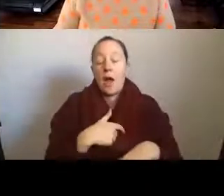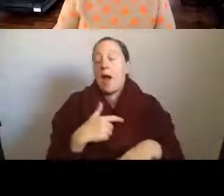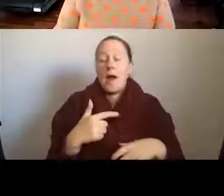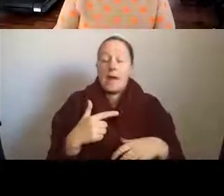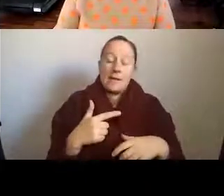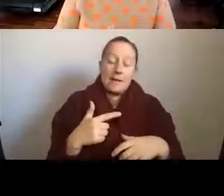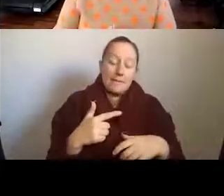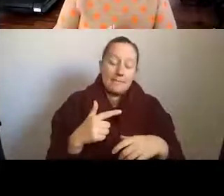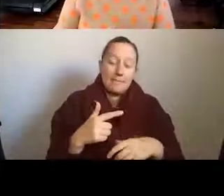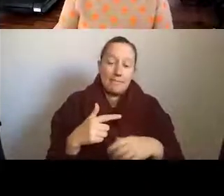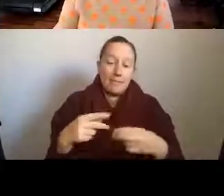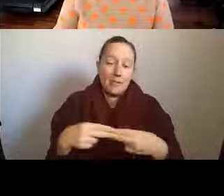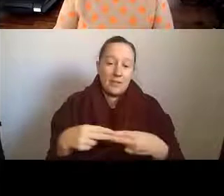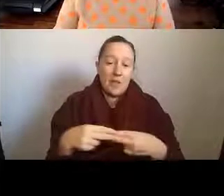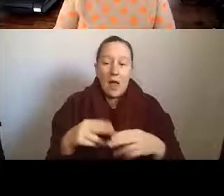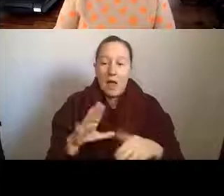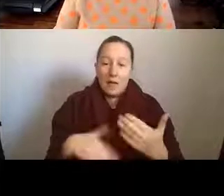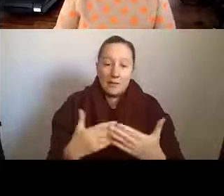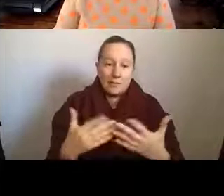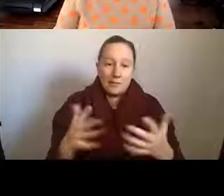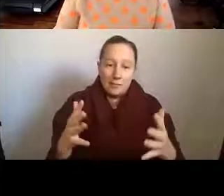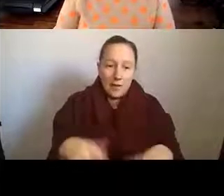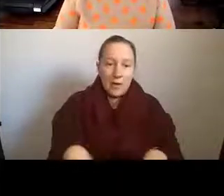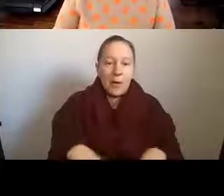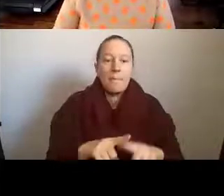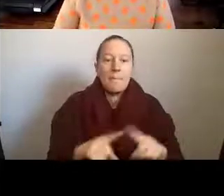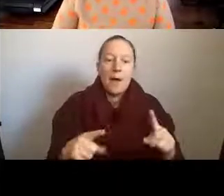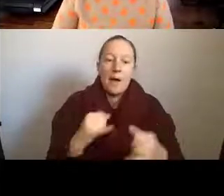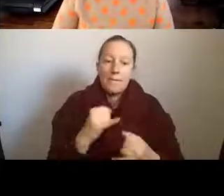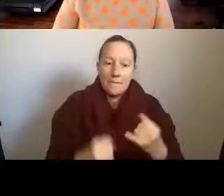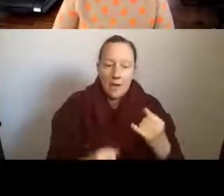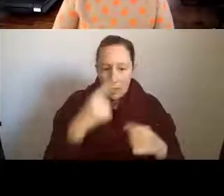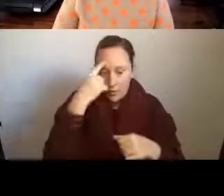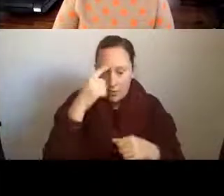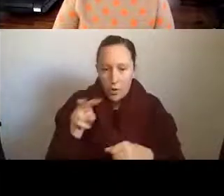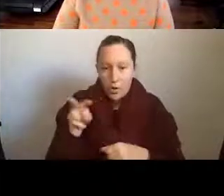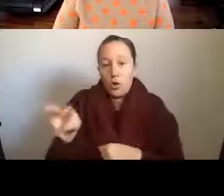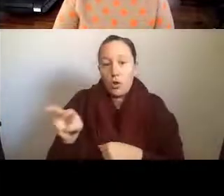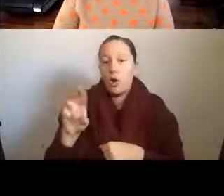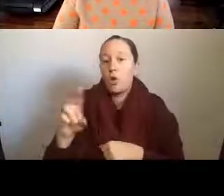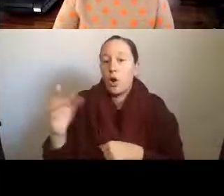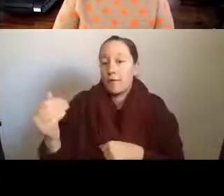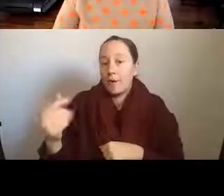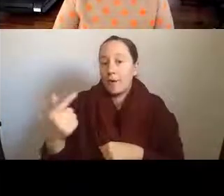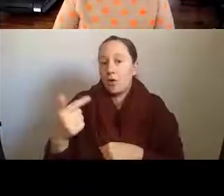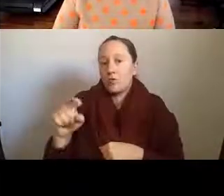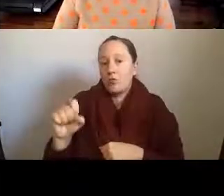First, I really recommend that you look at the R15 page at grants.nih.gov.